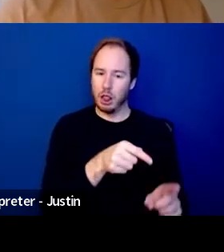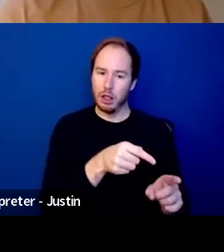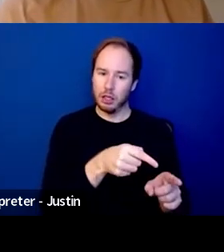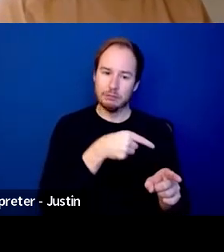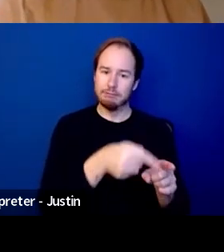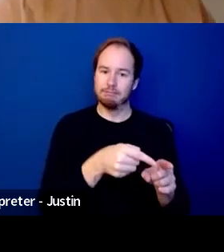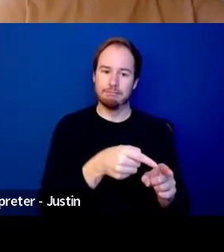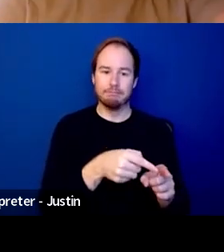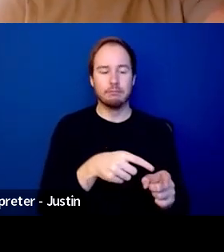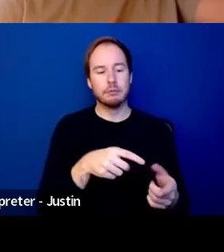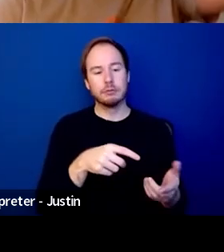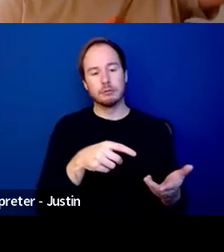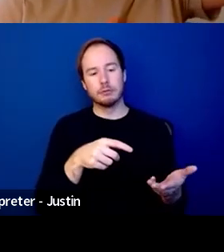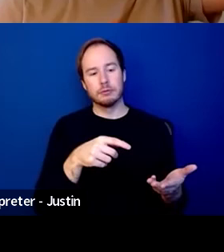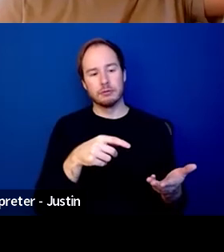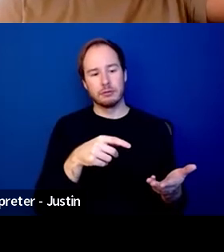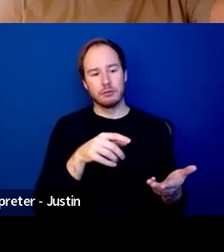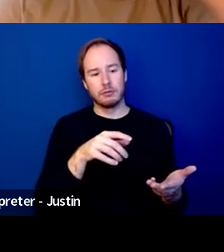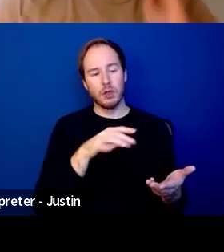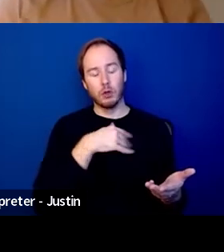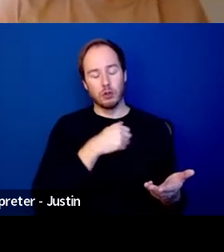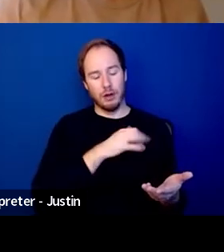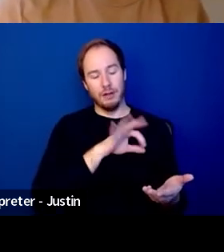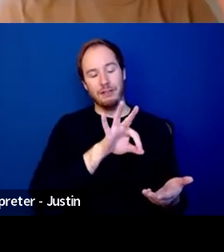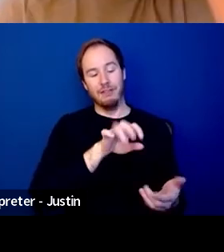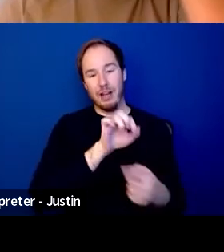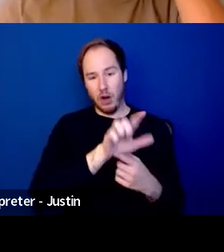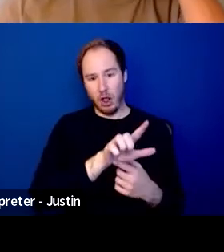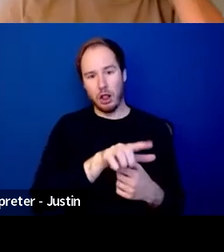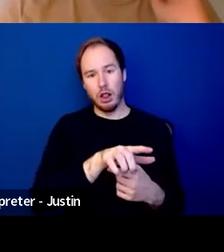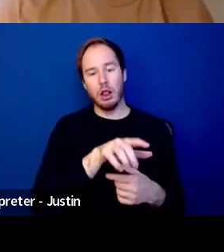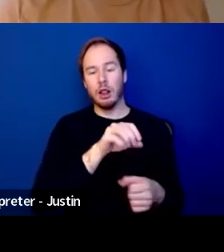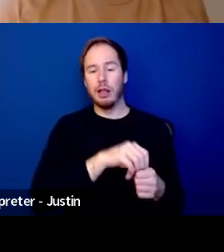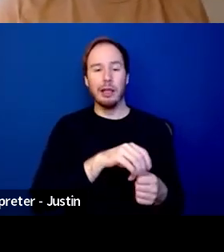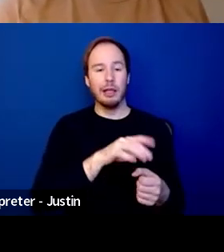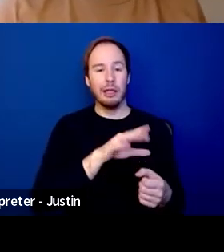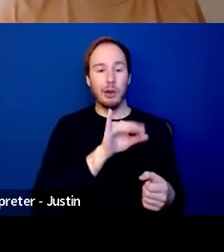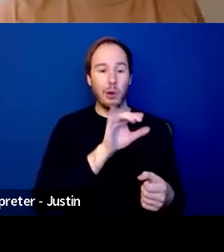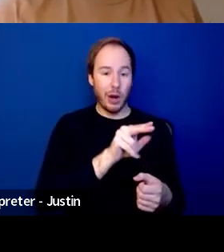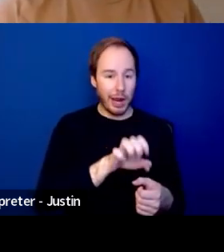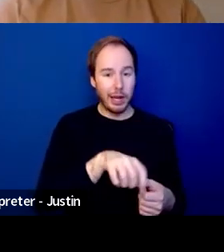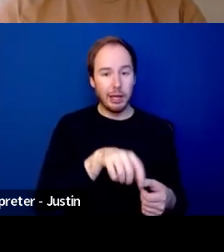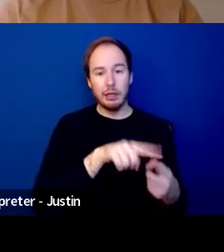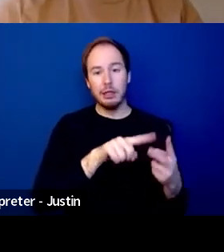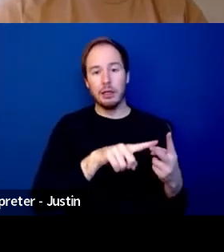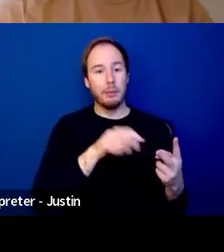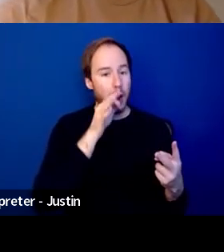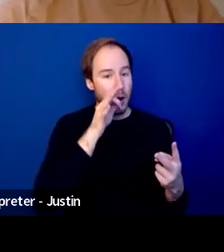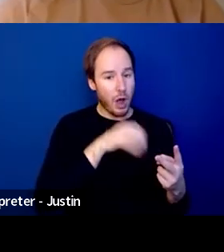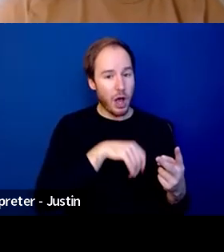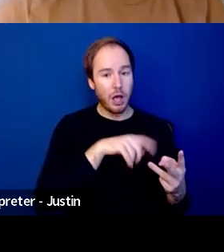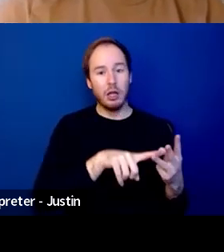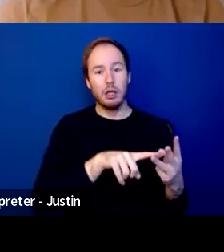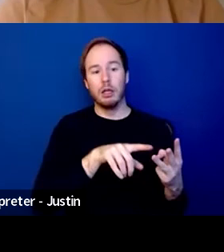And there's like, there's fentanyl in everything. There's fentanyl in the cocaine. There's fentanyl in the marijuana, there's fentanyl in the pressed benzo pills